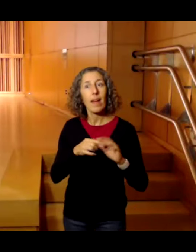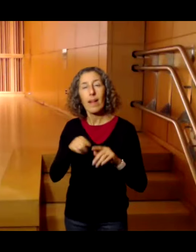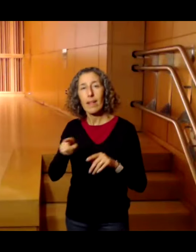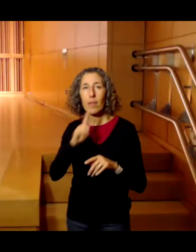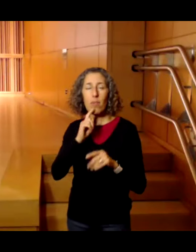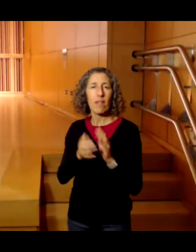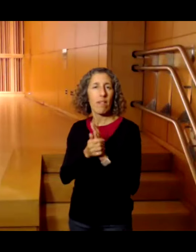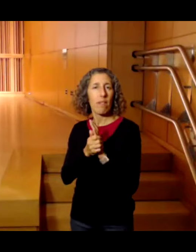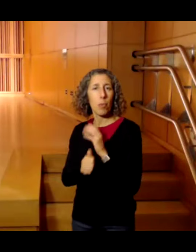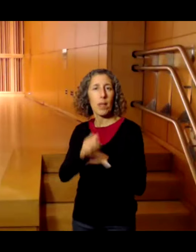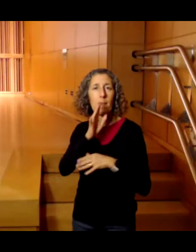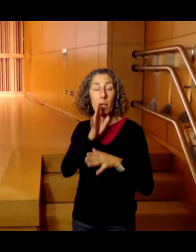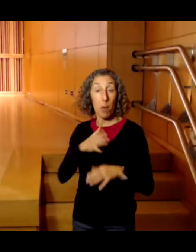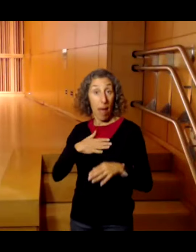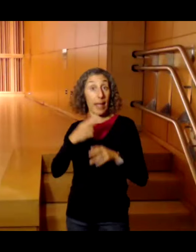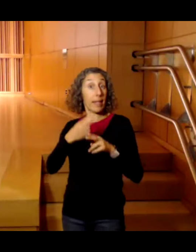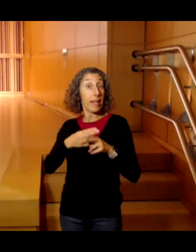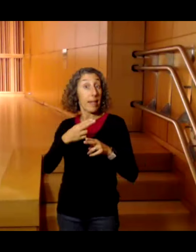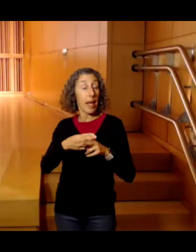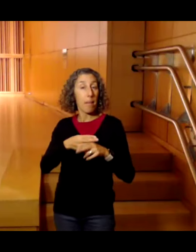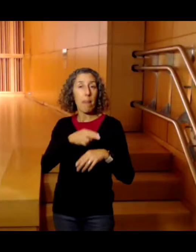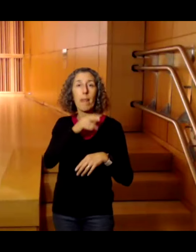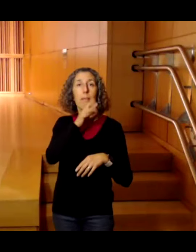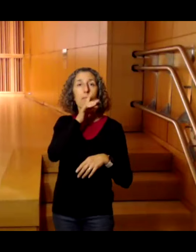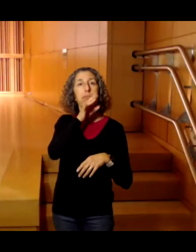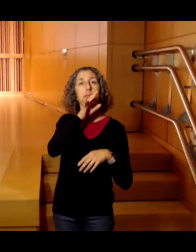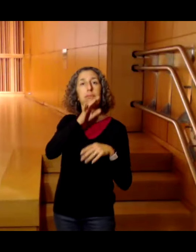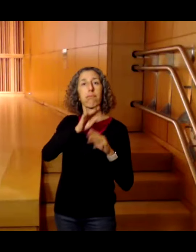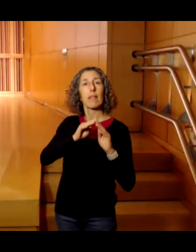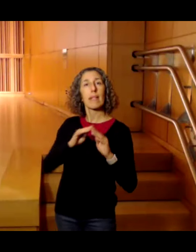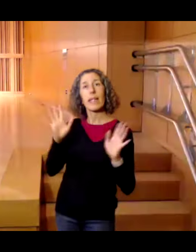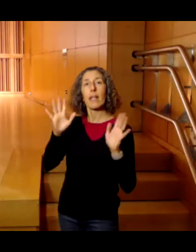My full name. That simple effort, that simple act of recognition.